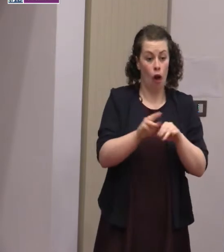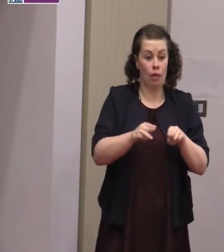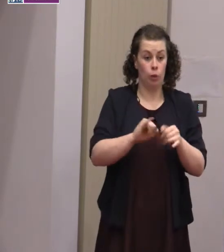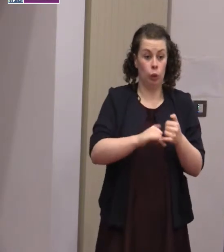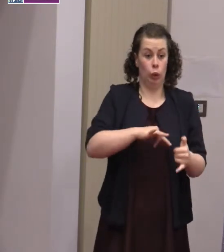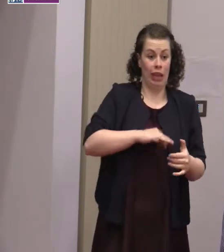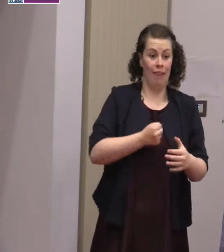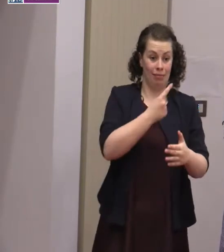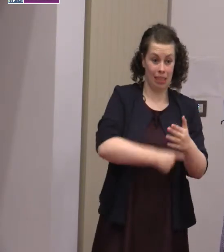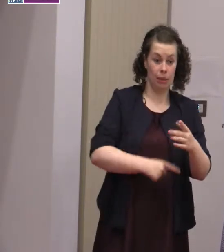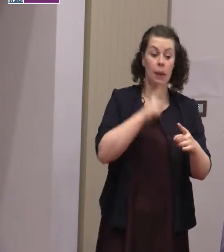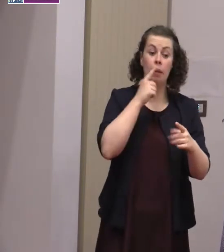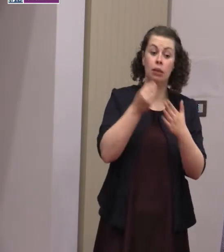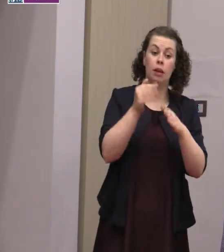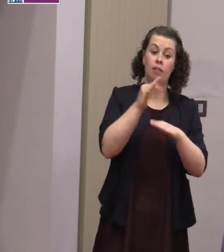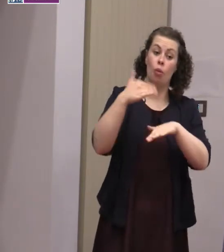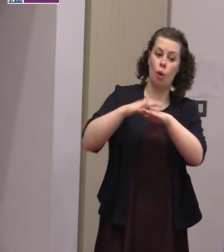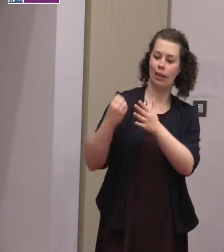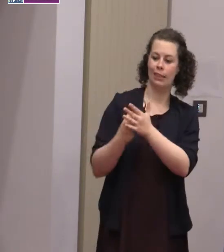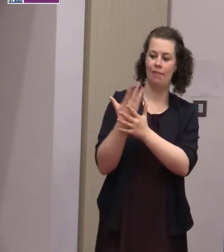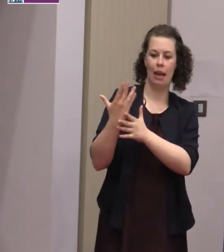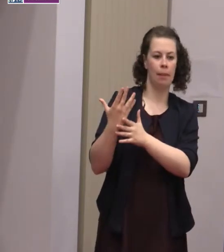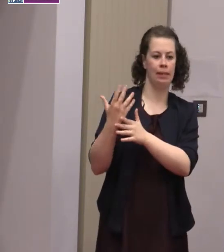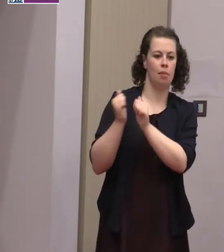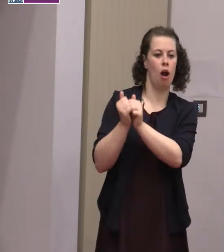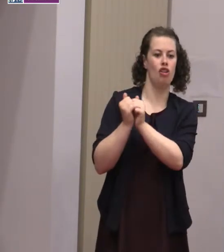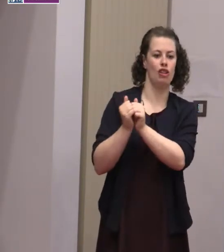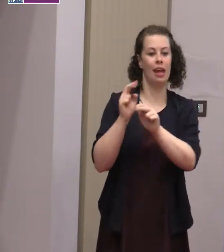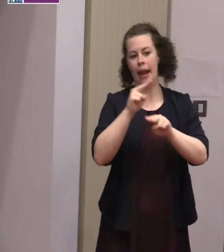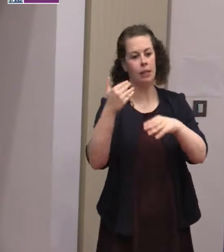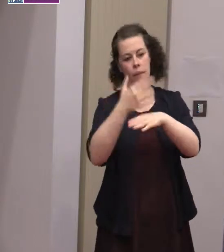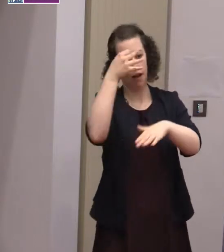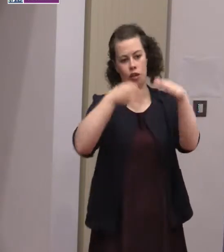but is mostly funded by developed partners rather than the state, although there have